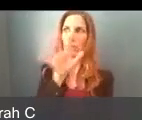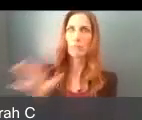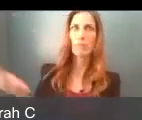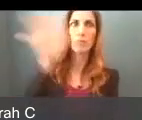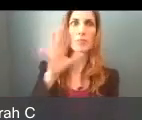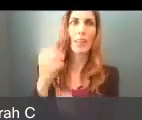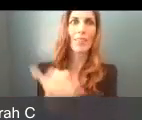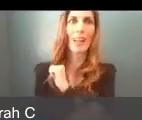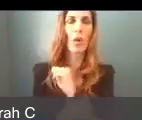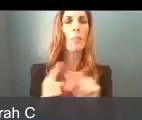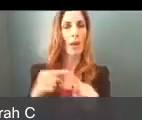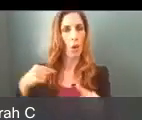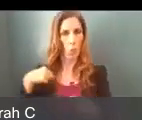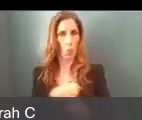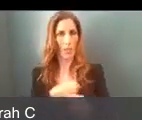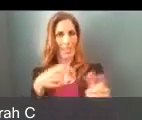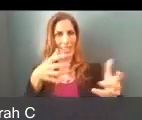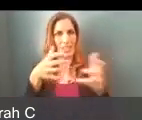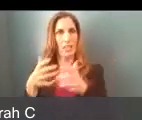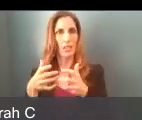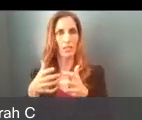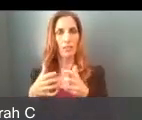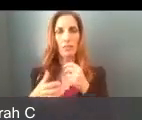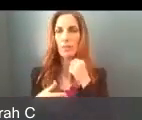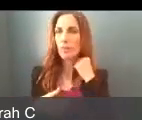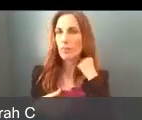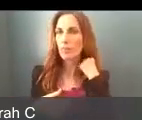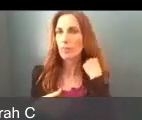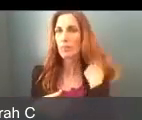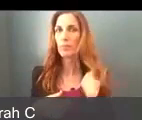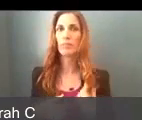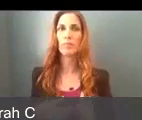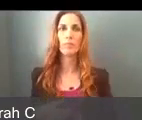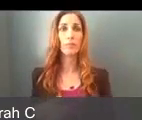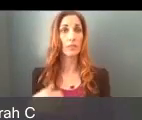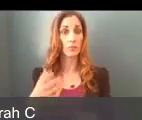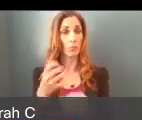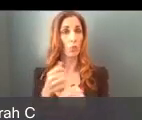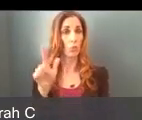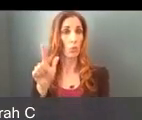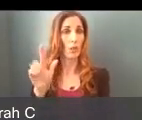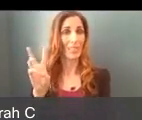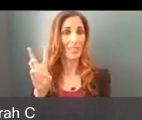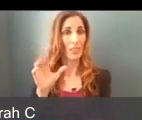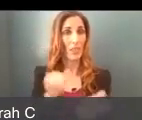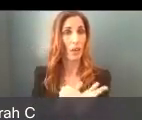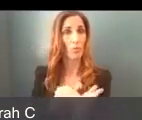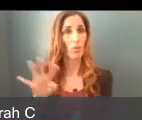the doses that the County Health Department has received. We have received 26,400 doses to date.